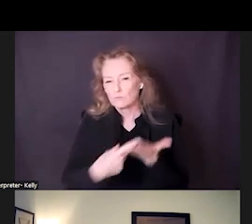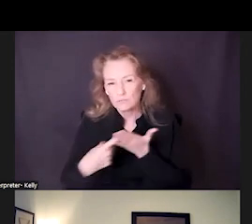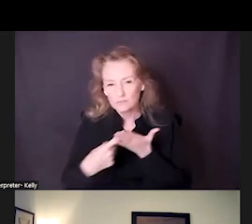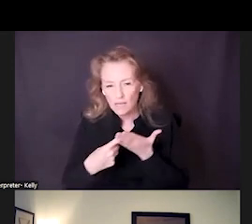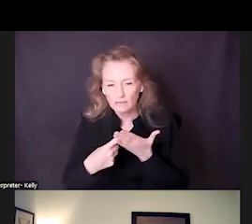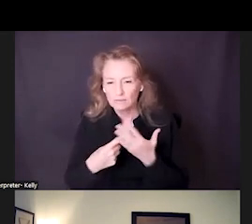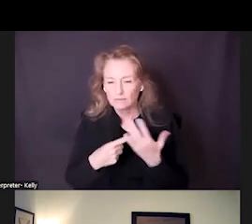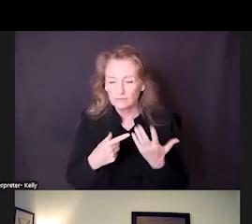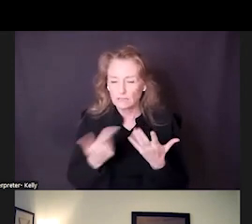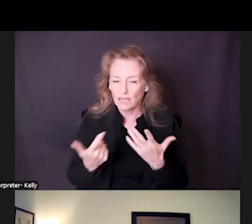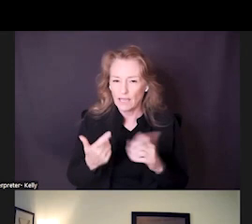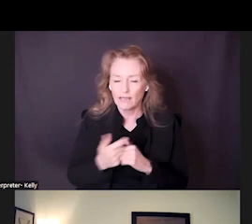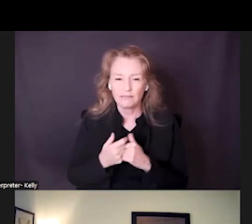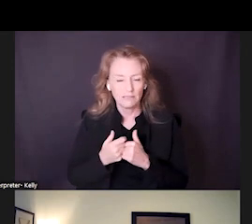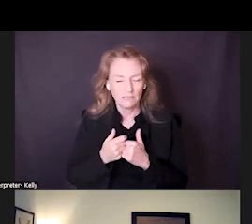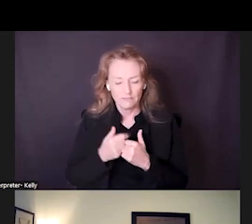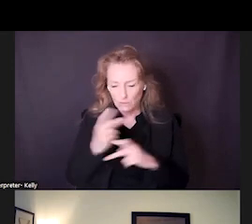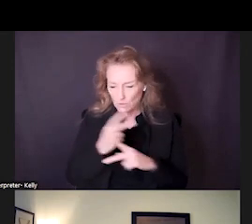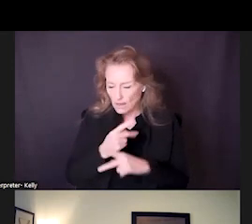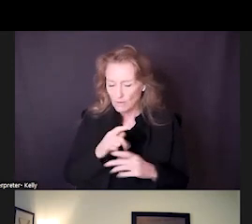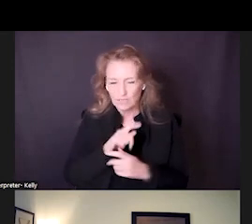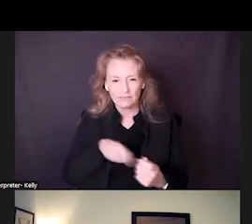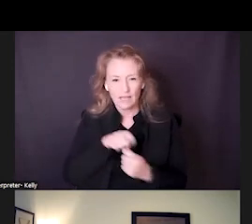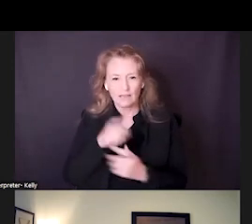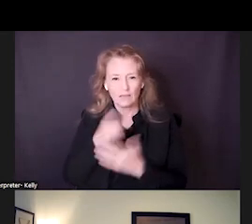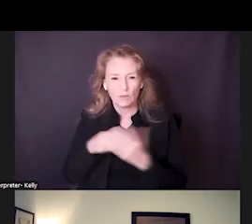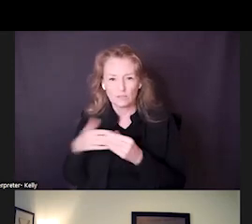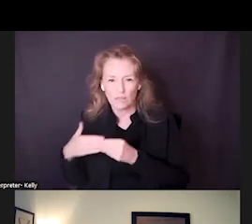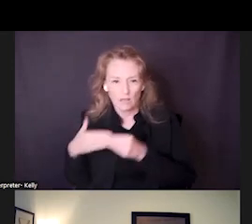LASTLY, THERE IS A TREMENDOUS INVESTMENT IN IT.